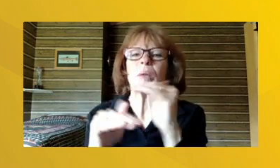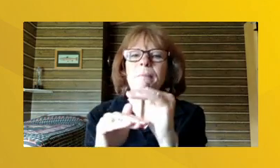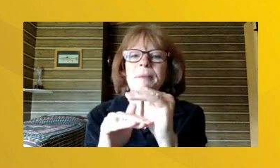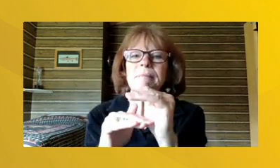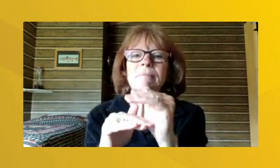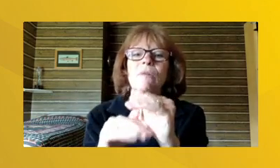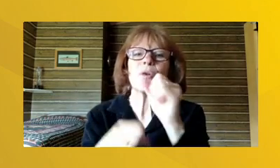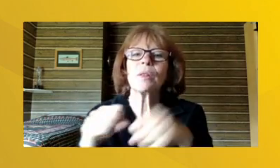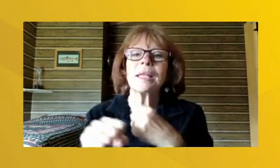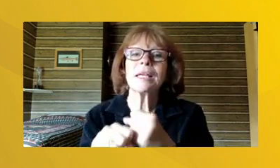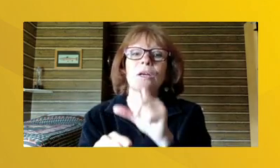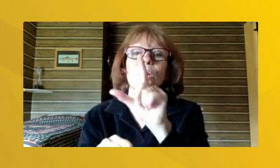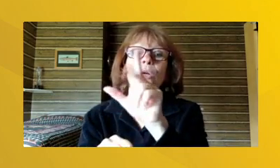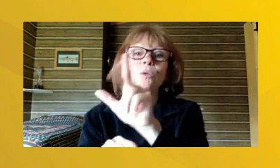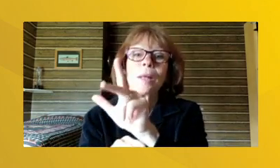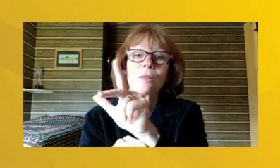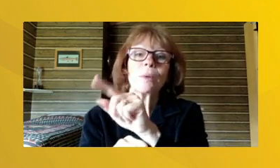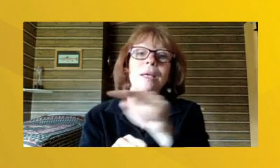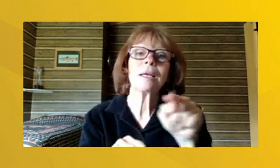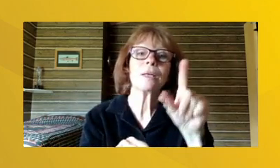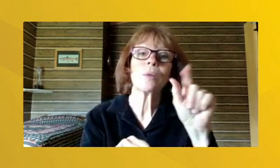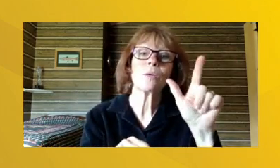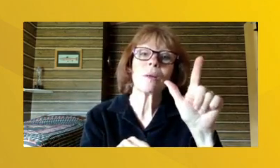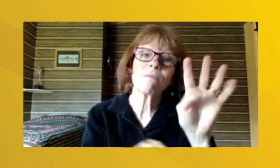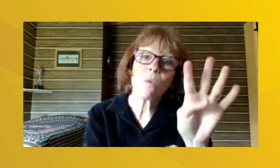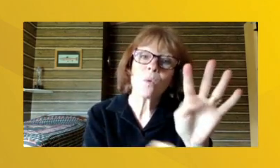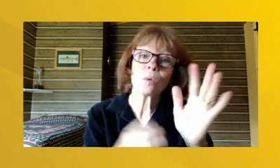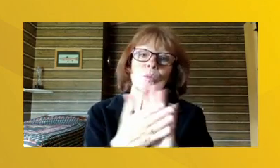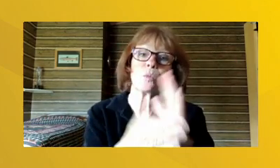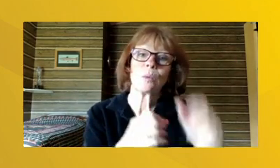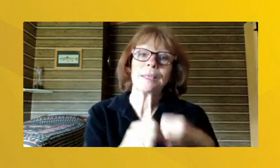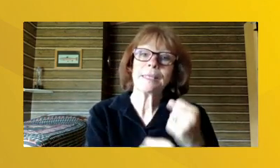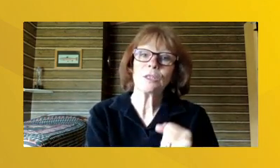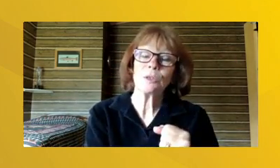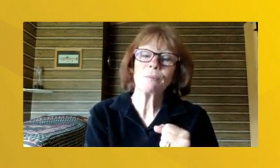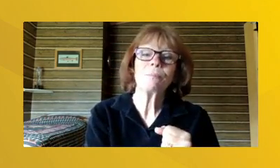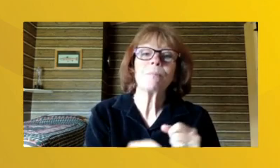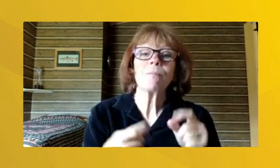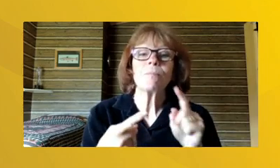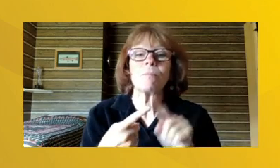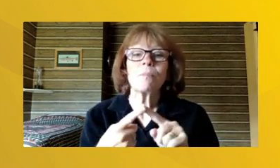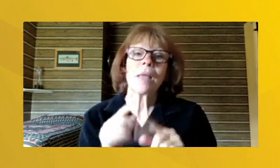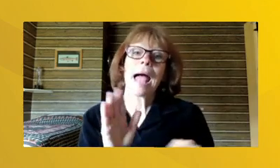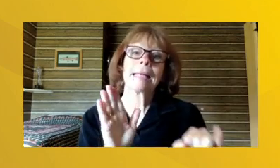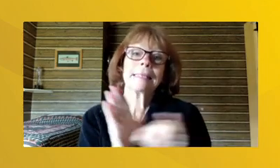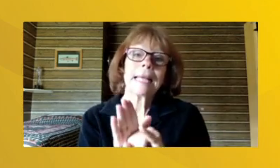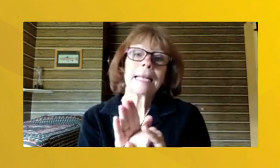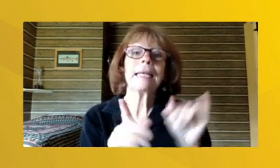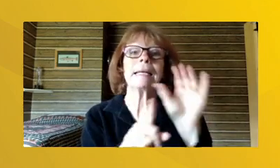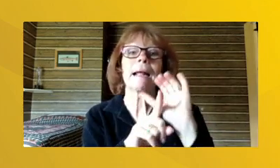2024 school year, and one of those includes identity, culture, and community.